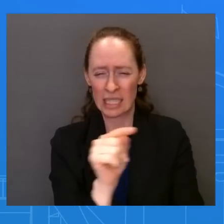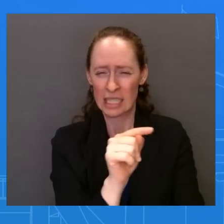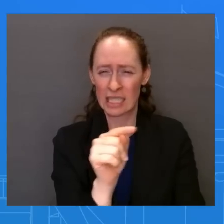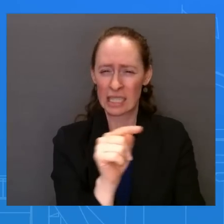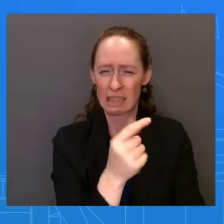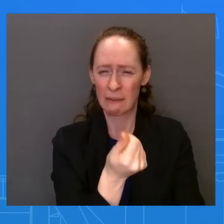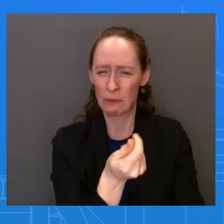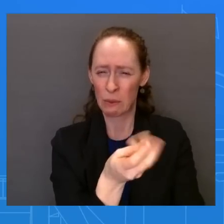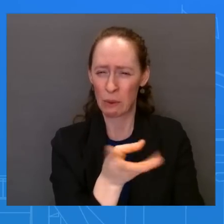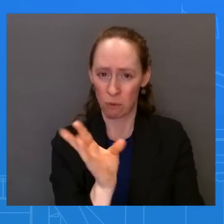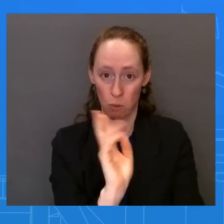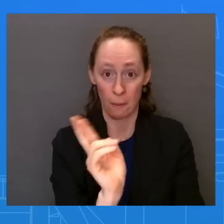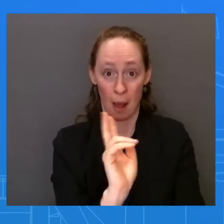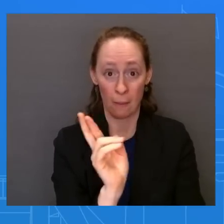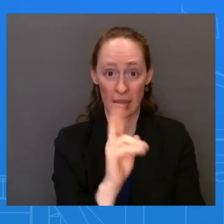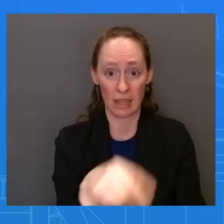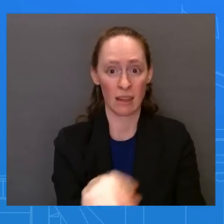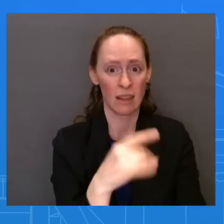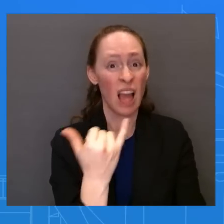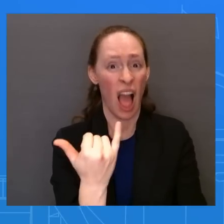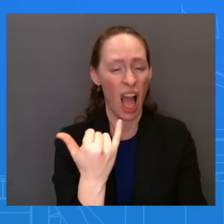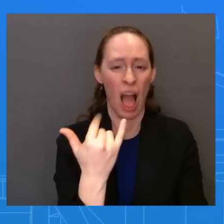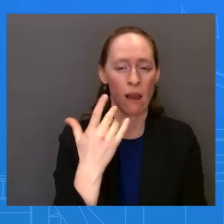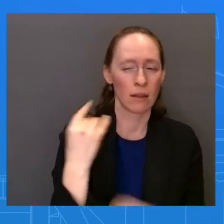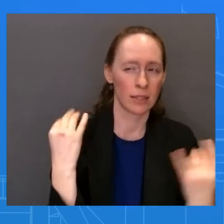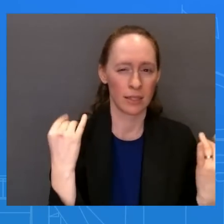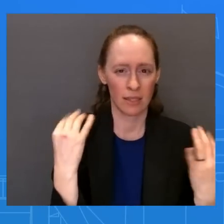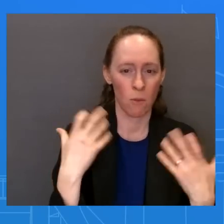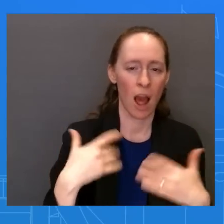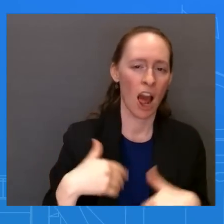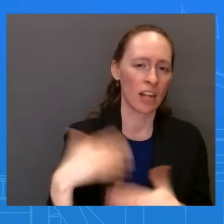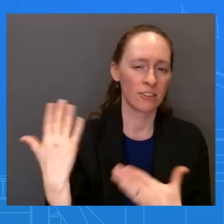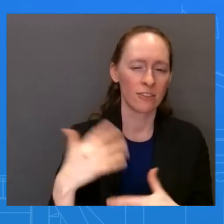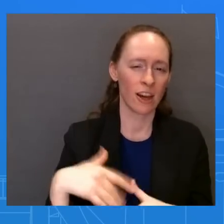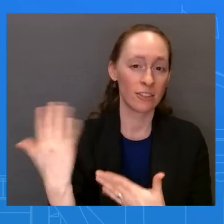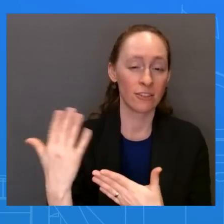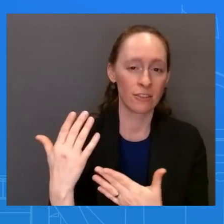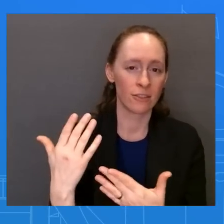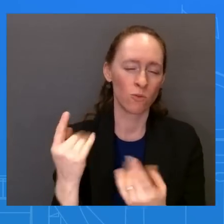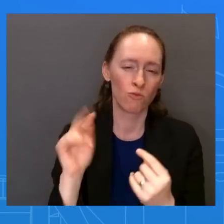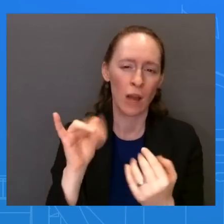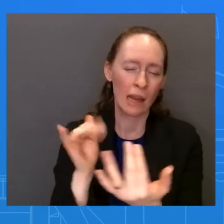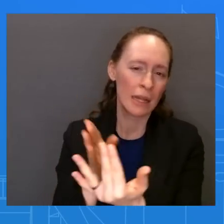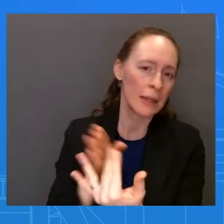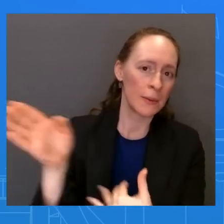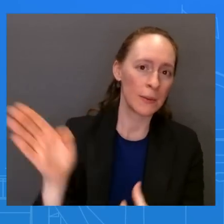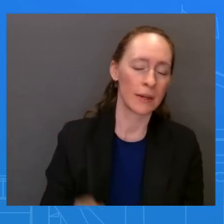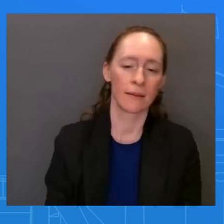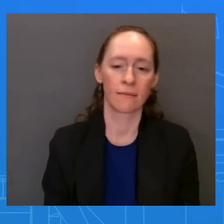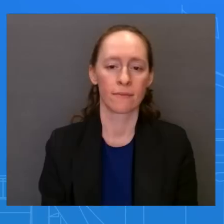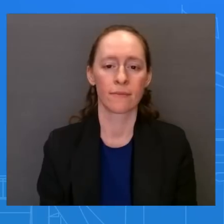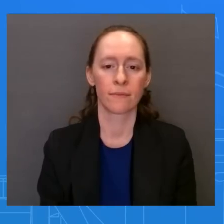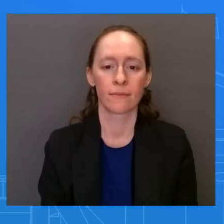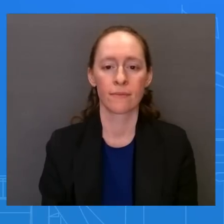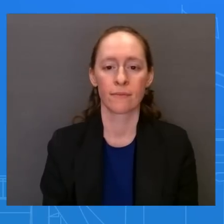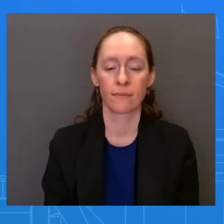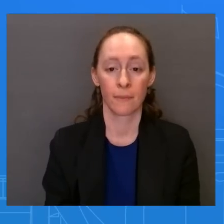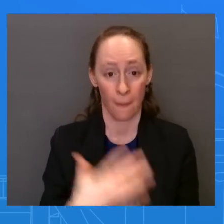In addition to attacking women's healthcare, we've already seen House Republicans try and undercut the progress President Biden has made